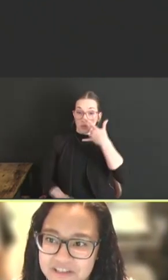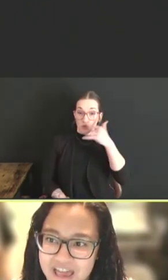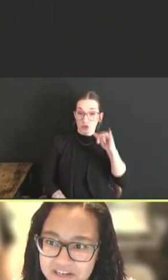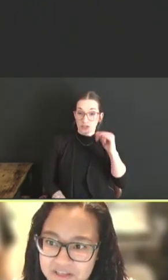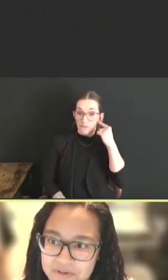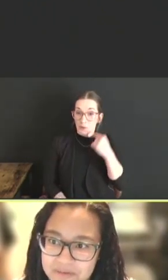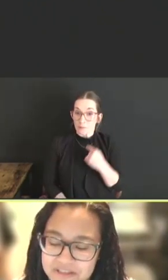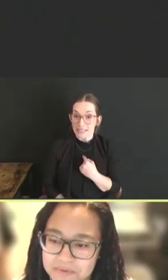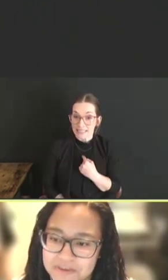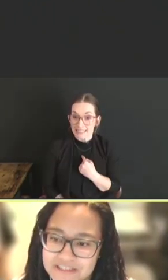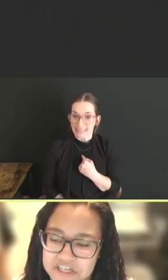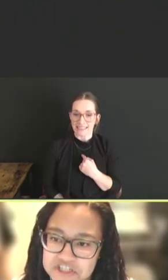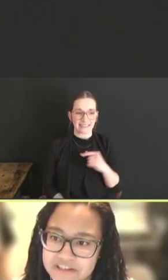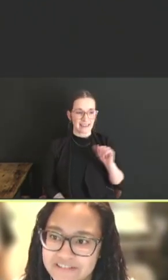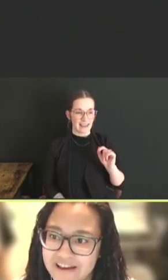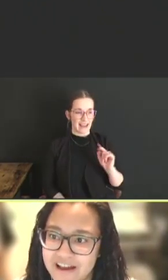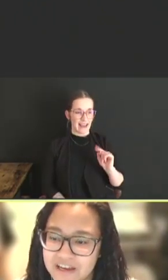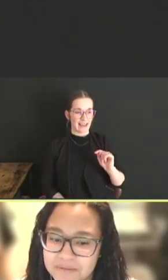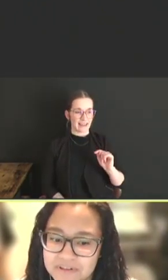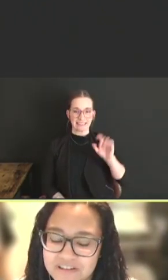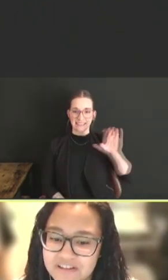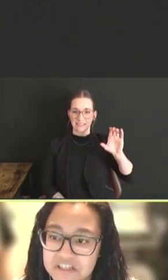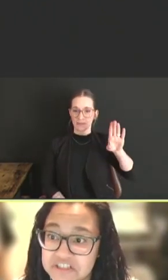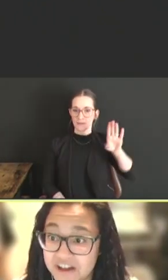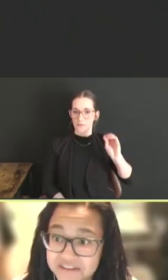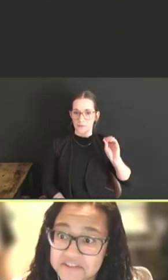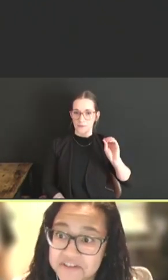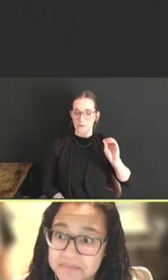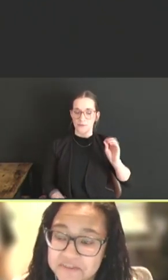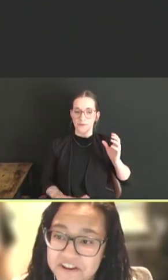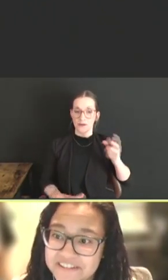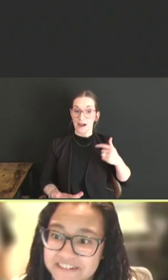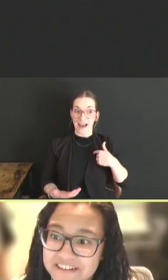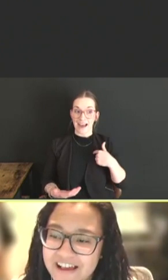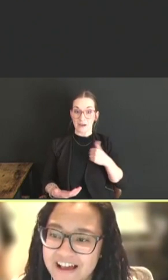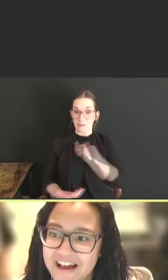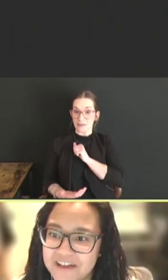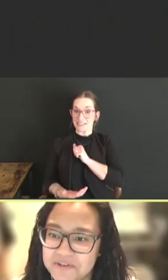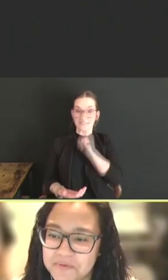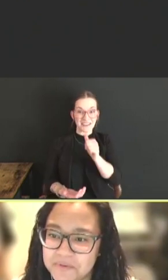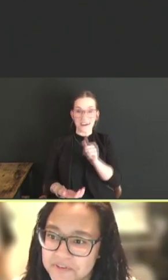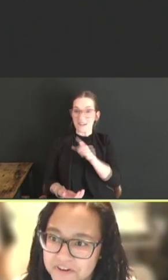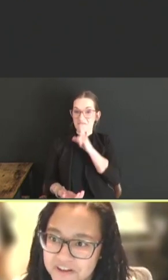a -- at a community-based organization, I'm not a healthcare provider. I don't work for a